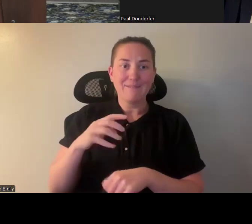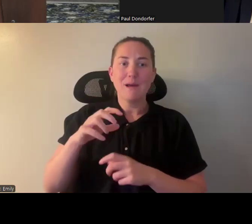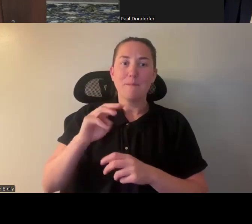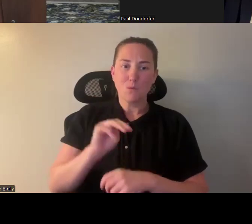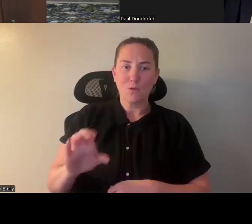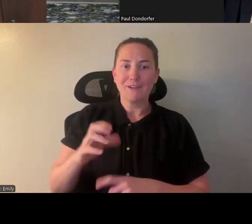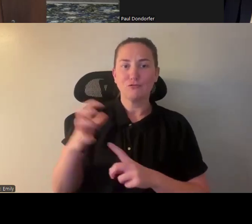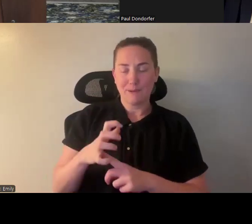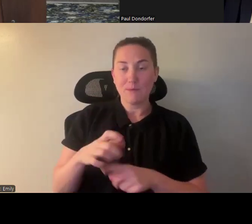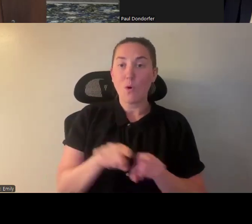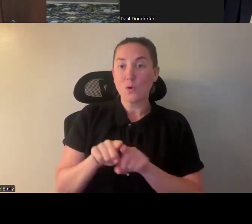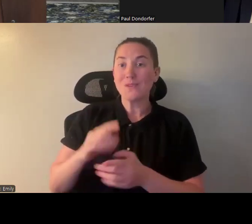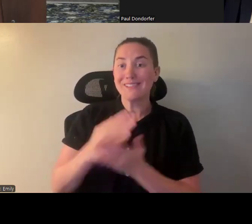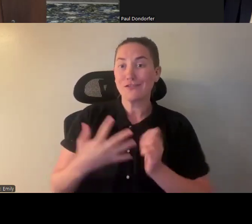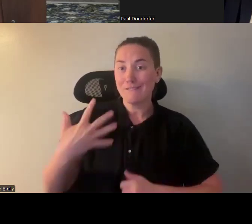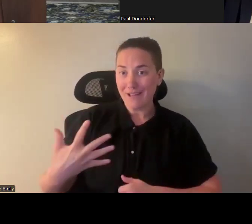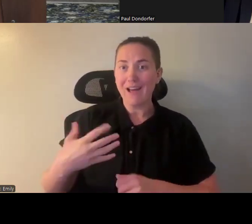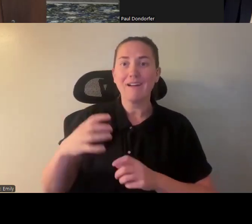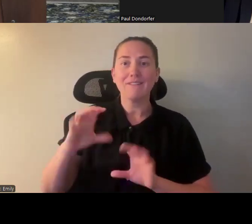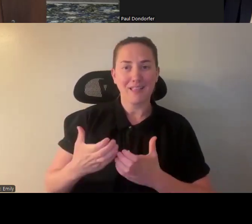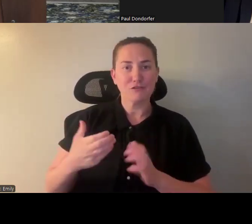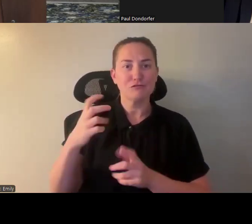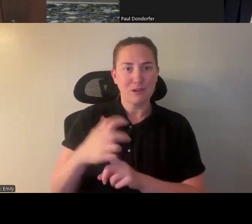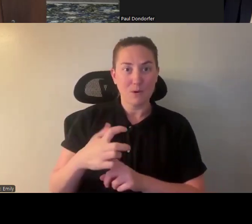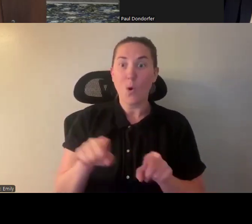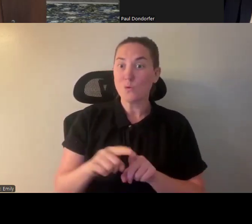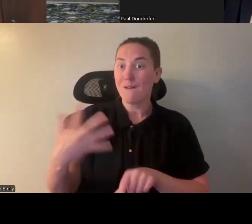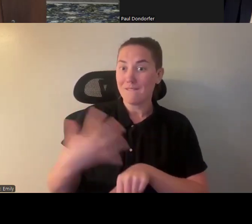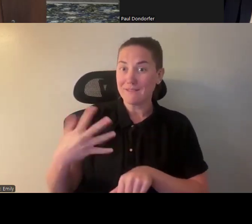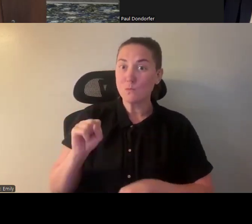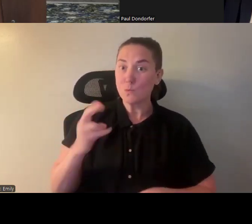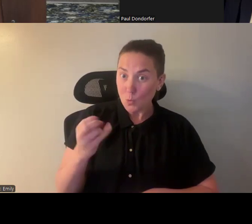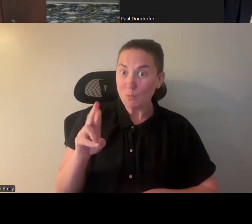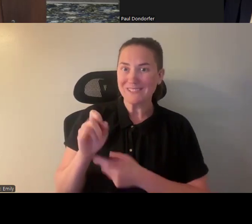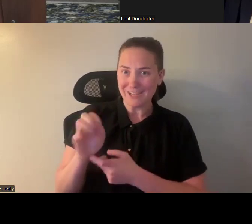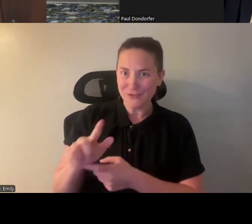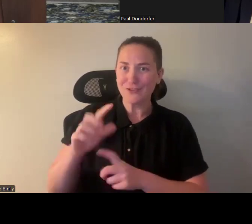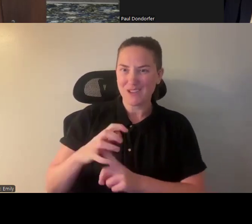section 5 class champion and as a five-time super sectional champion achieving a remarkable career